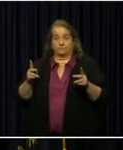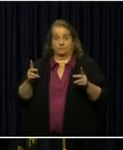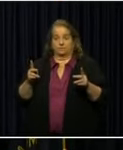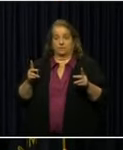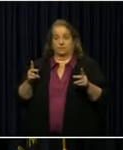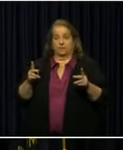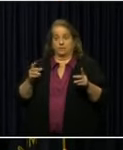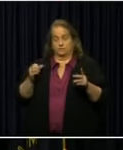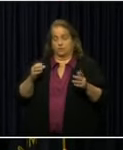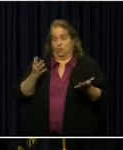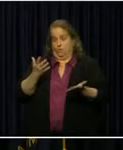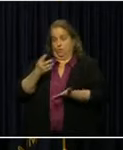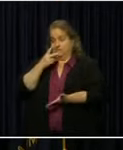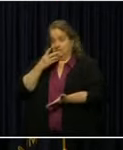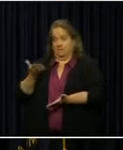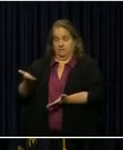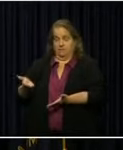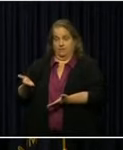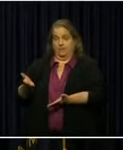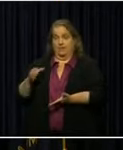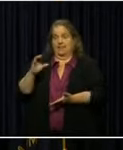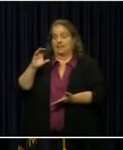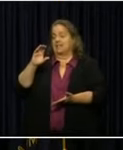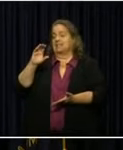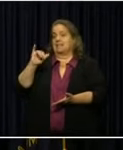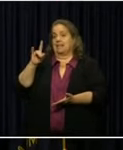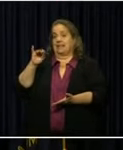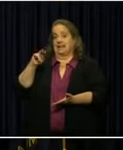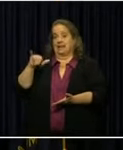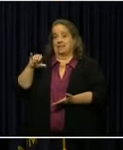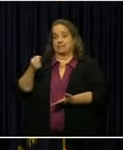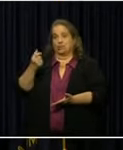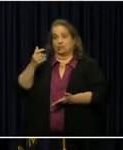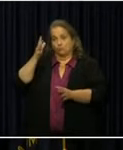THIS CLIP, WHICH IS UofL